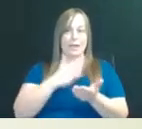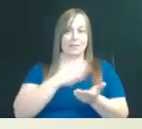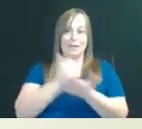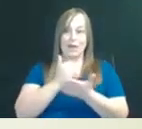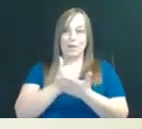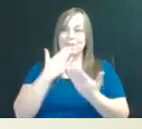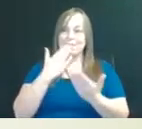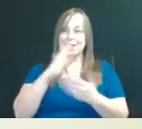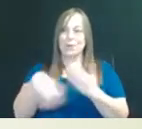Thank you all so much.